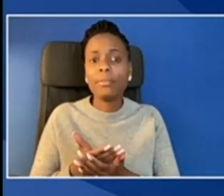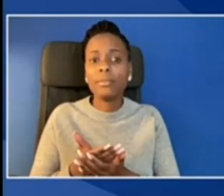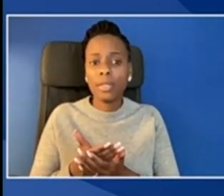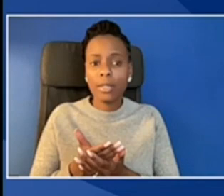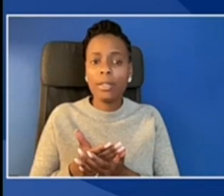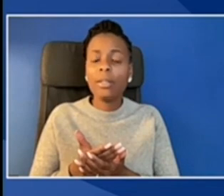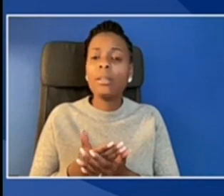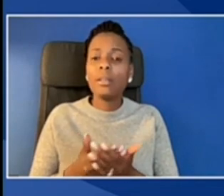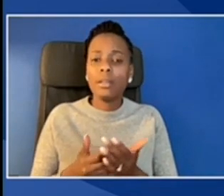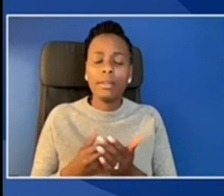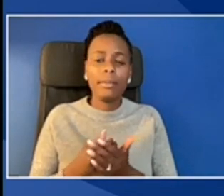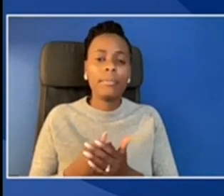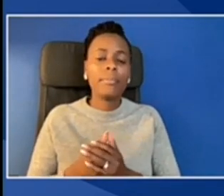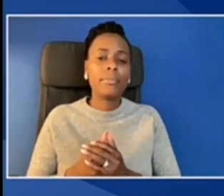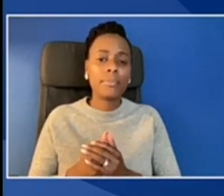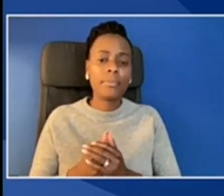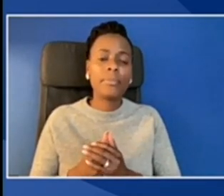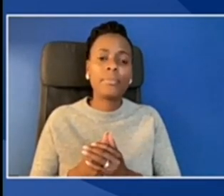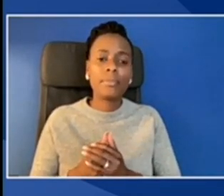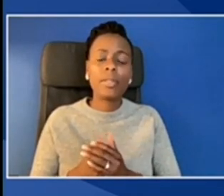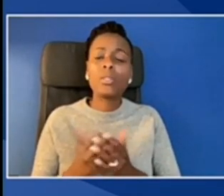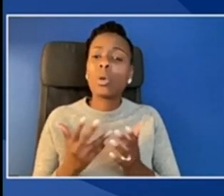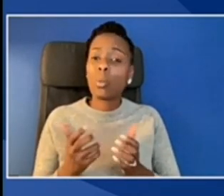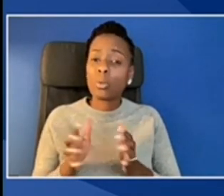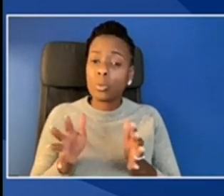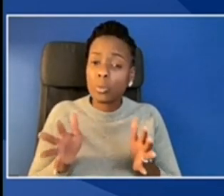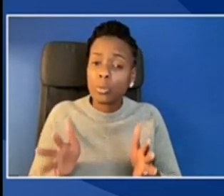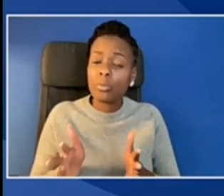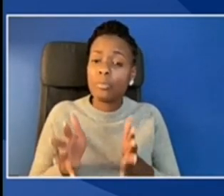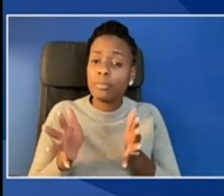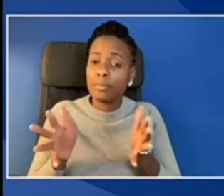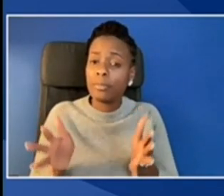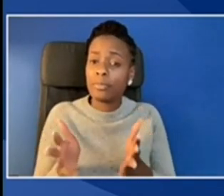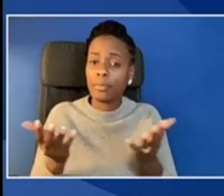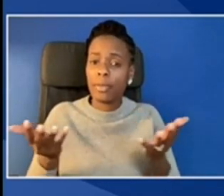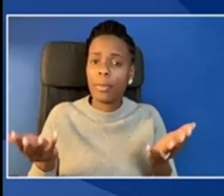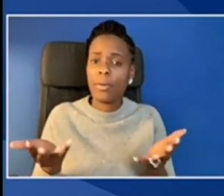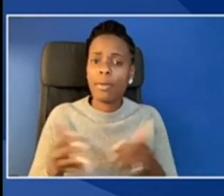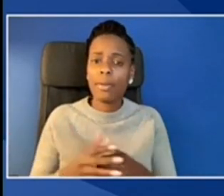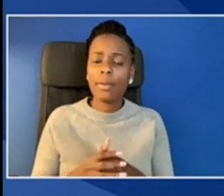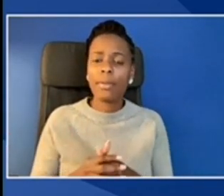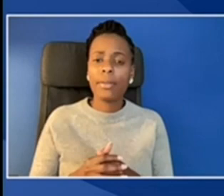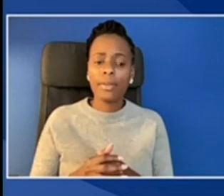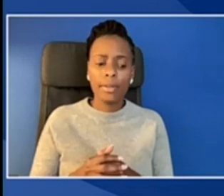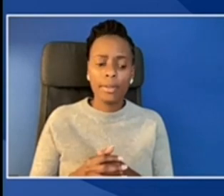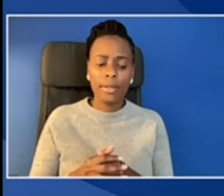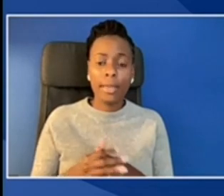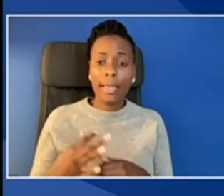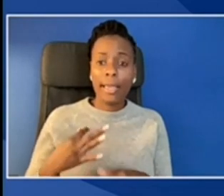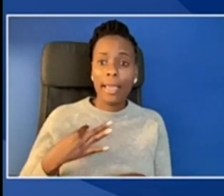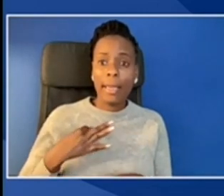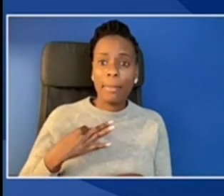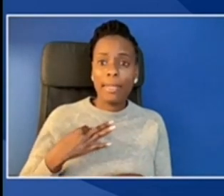So what I really want to urge is that an application similar to the one that came